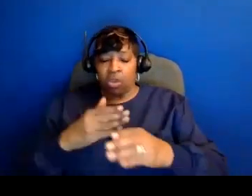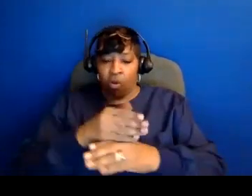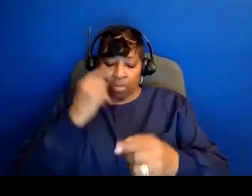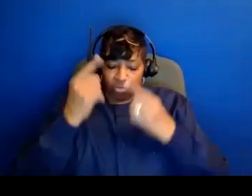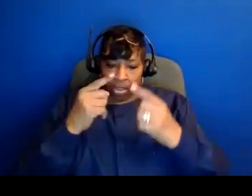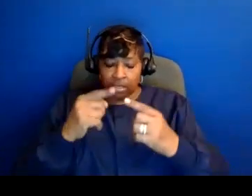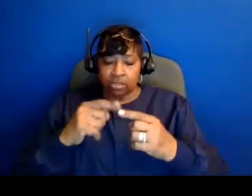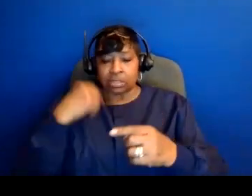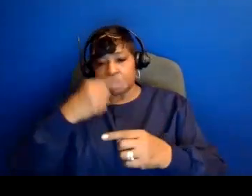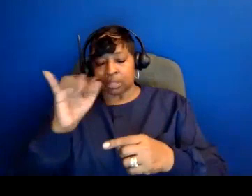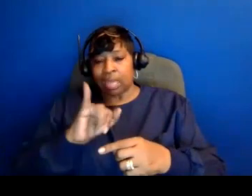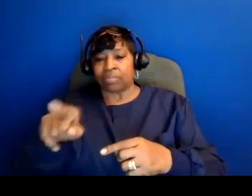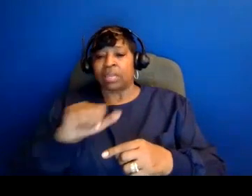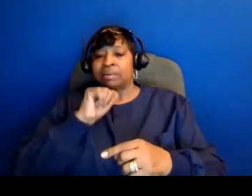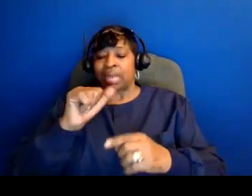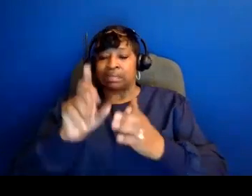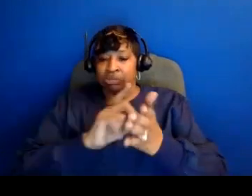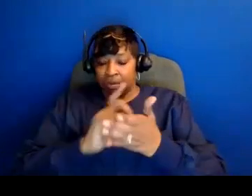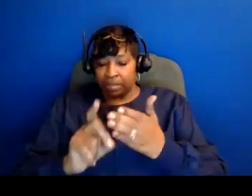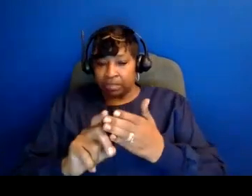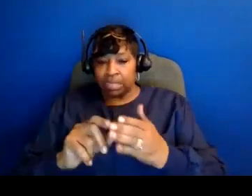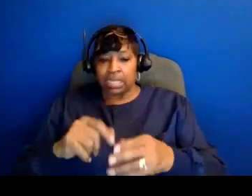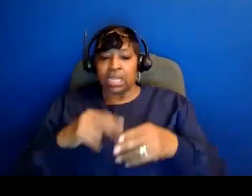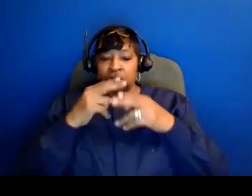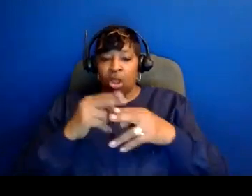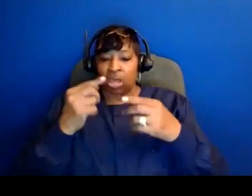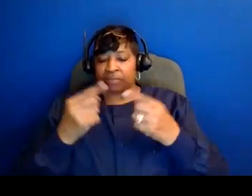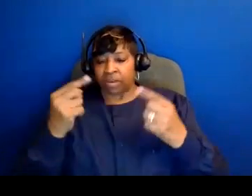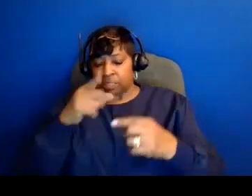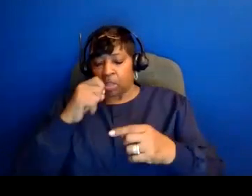lauravanpuymbrouck: so when there's time to reflect time to think about their responses.